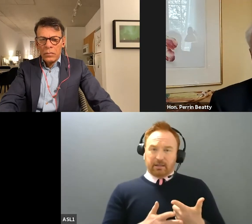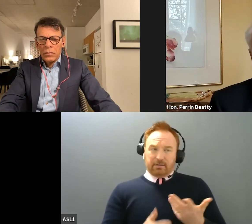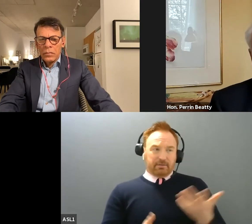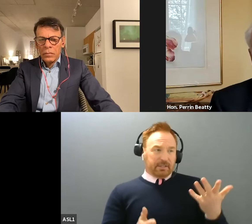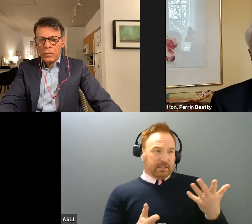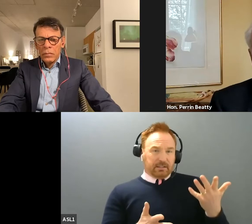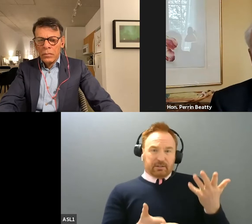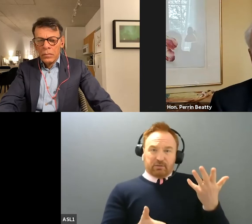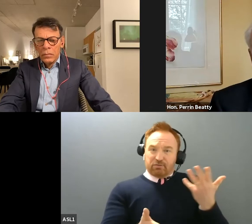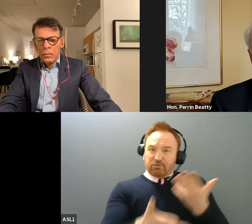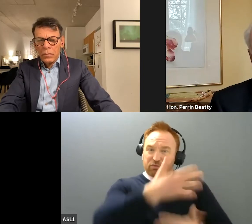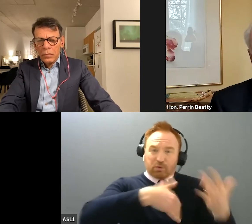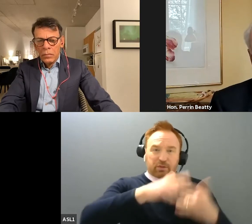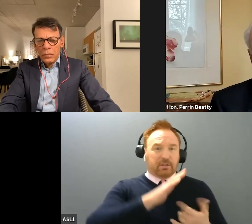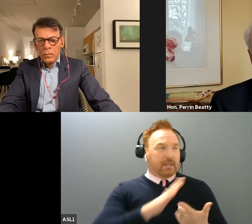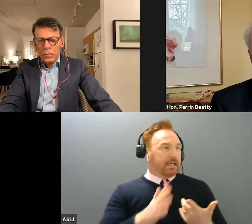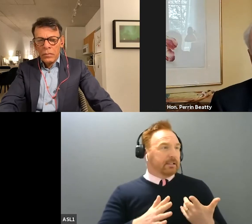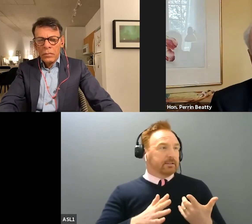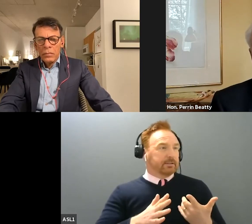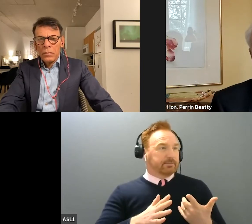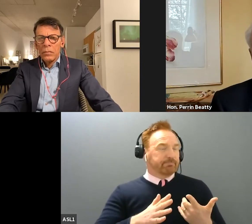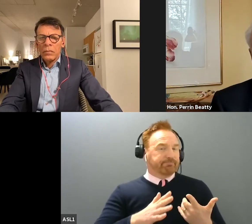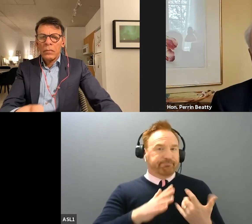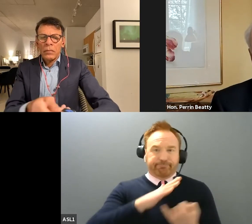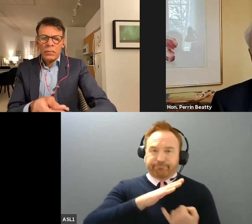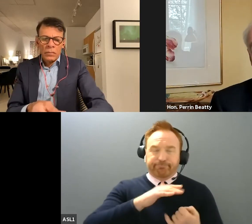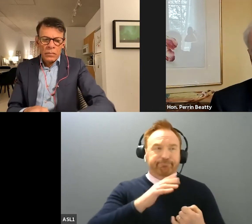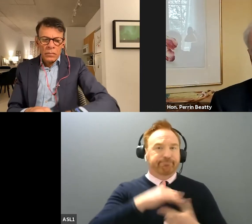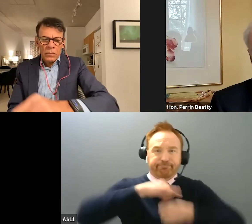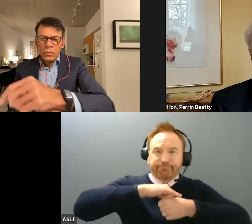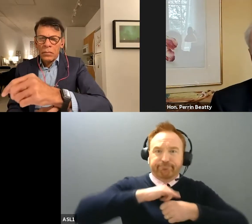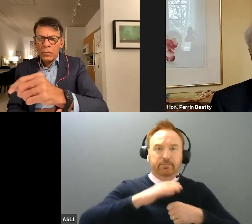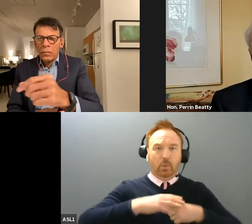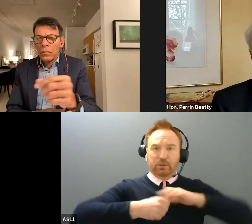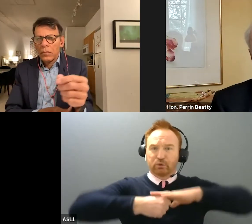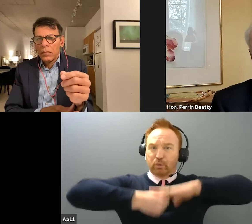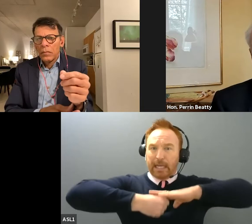They may be feeling a sense of stress and social isolation that is even worse than it is for the